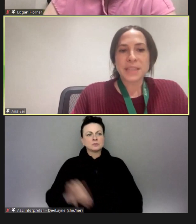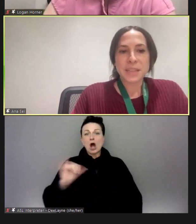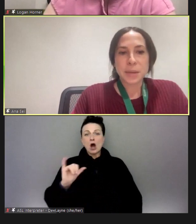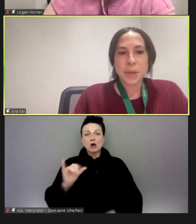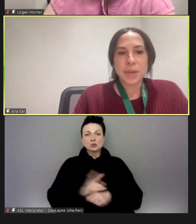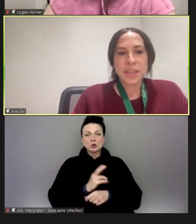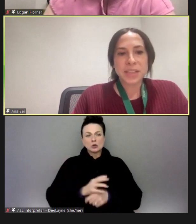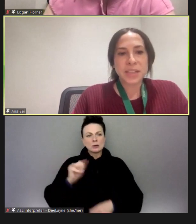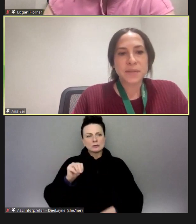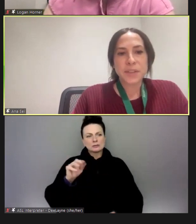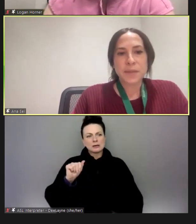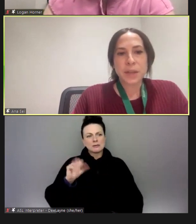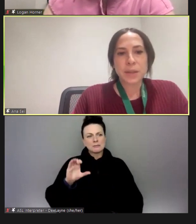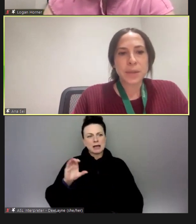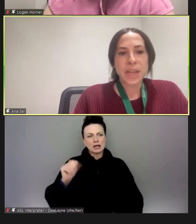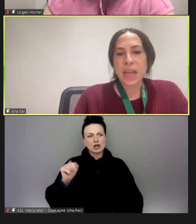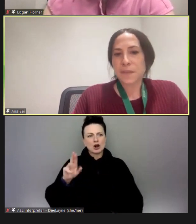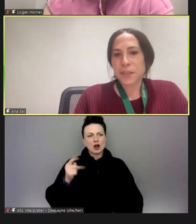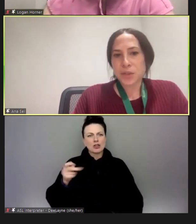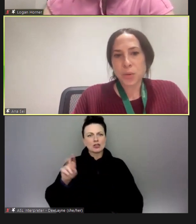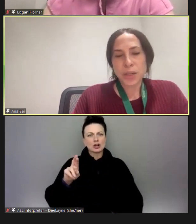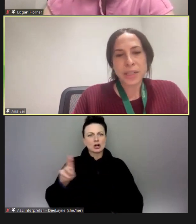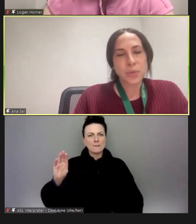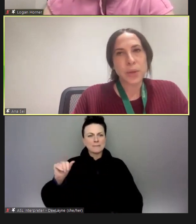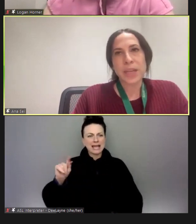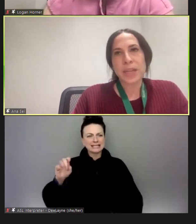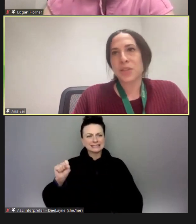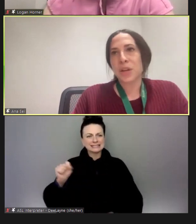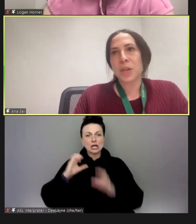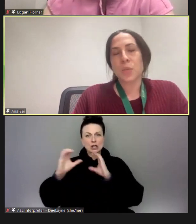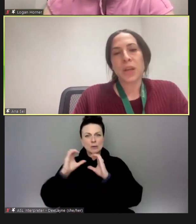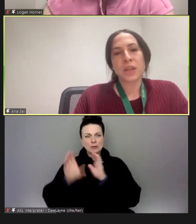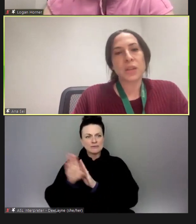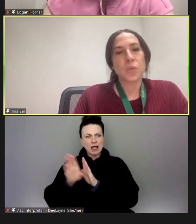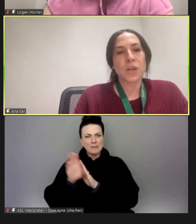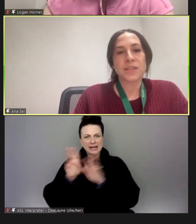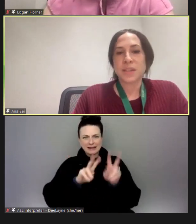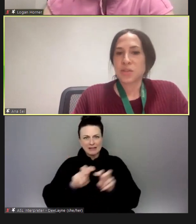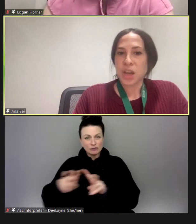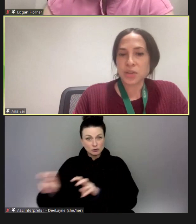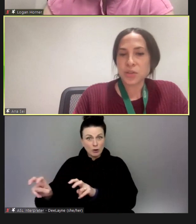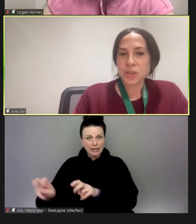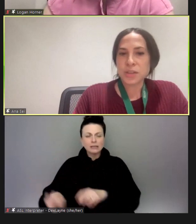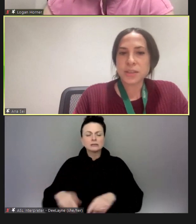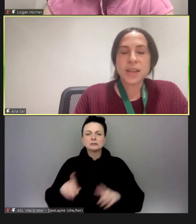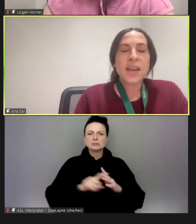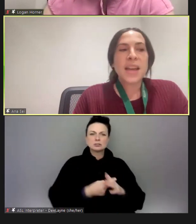communicative development inventories we